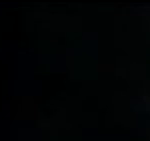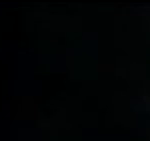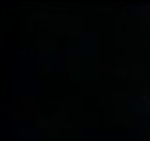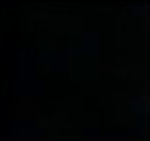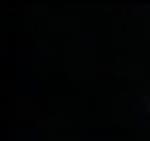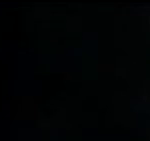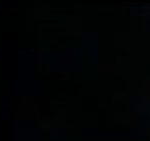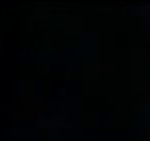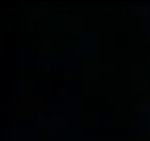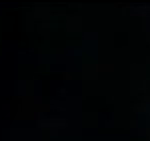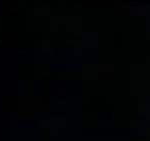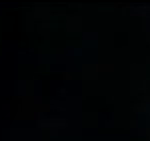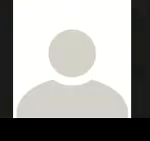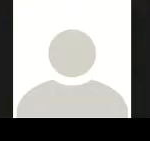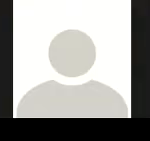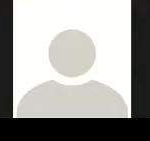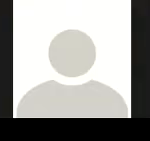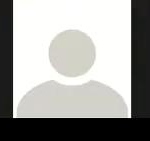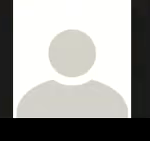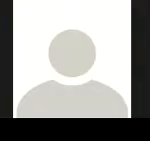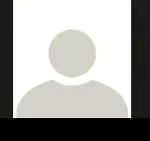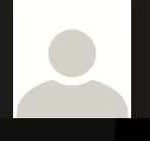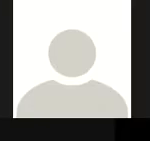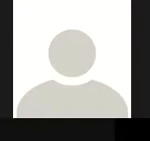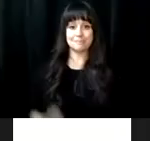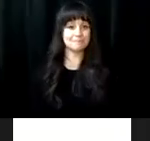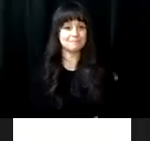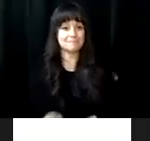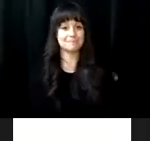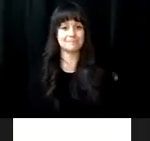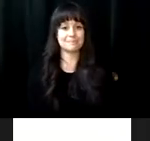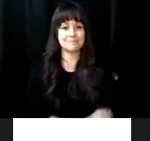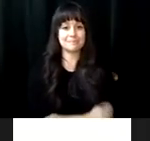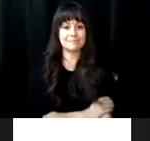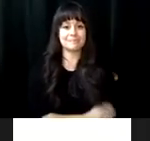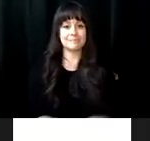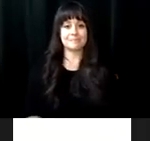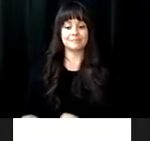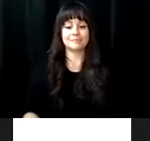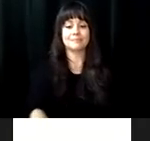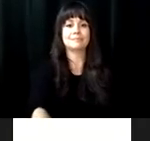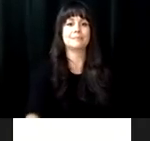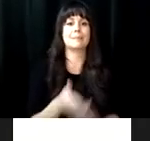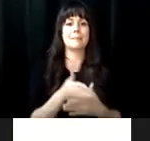with our colleagues from the Virginia rehabilitation center for the blind and vision impaired. Take it away, Kim